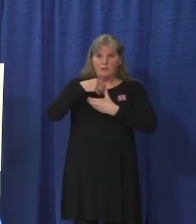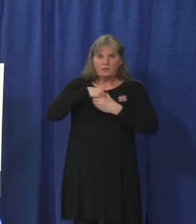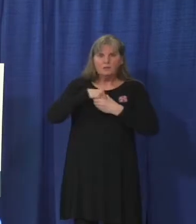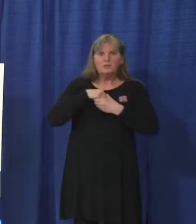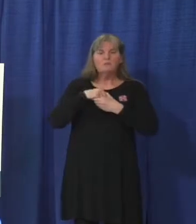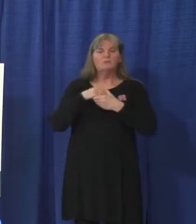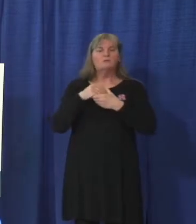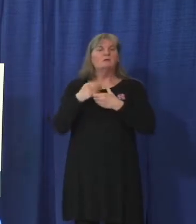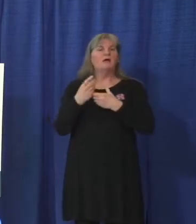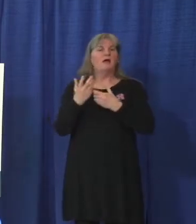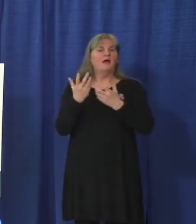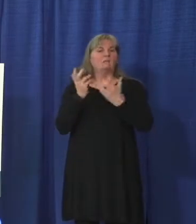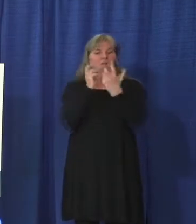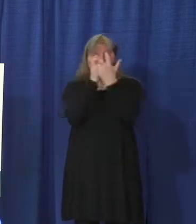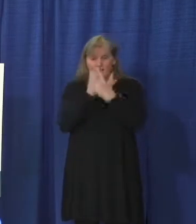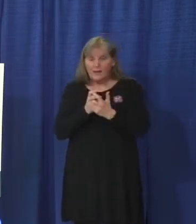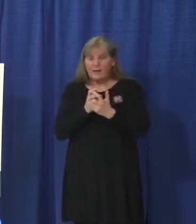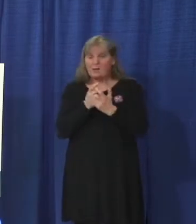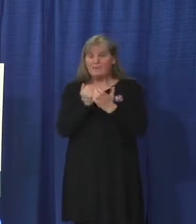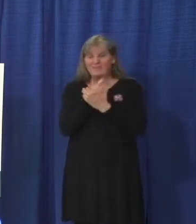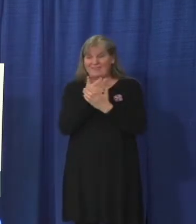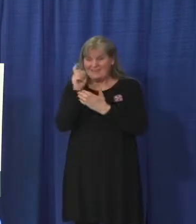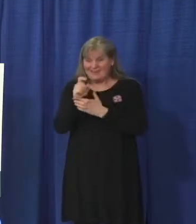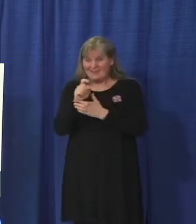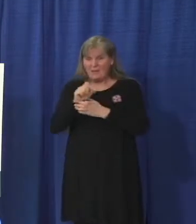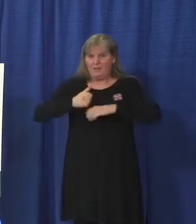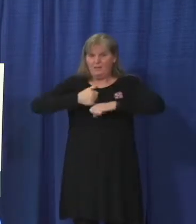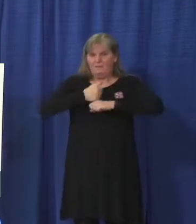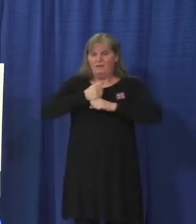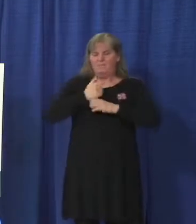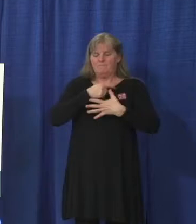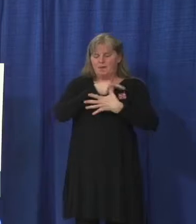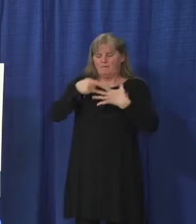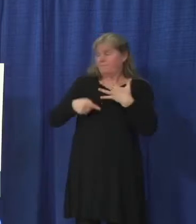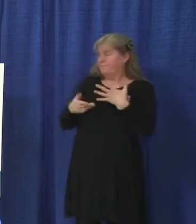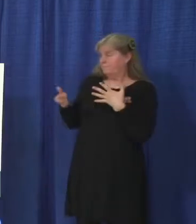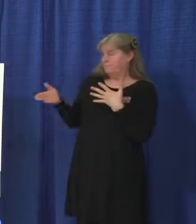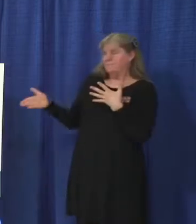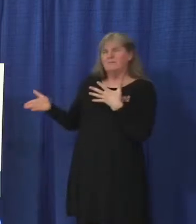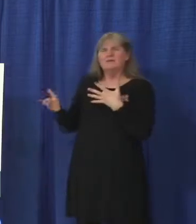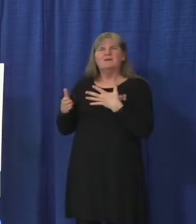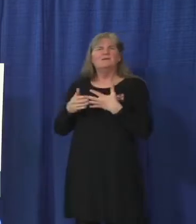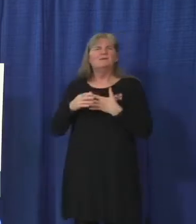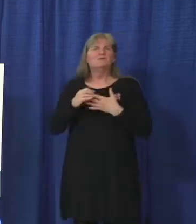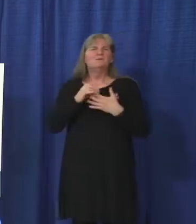from there the pillars. This is a very comprehensive approach of holistic approach to